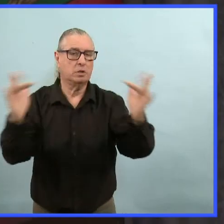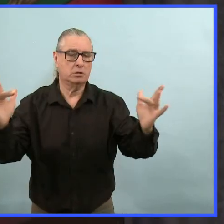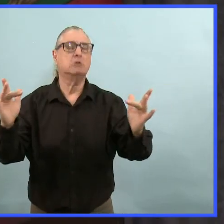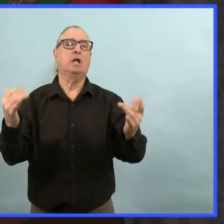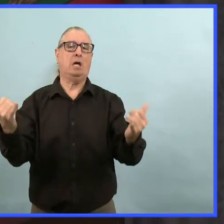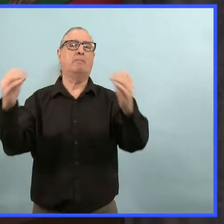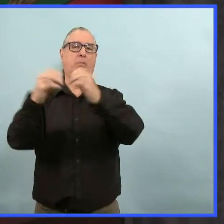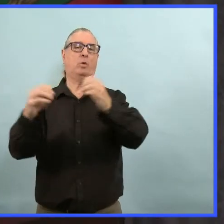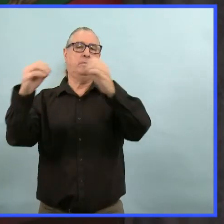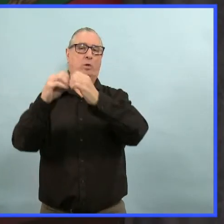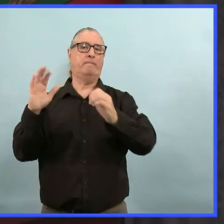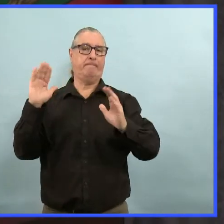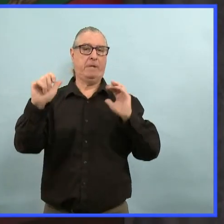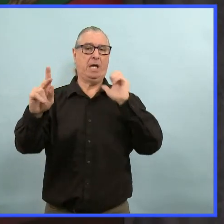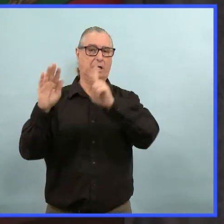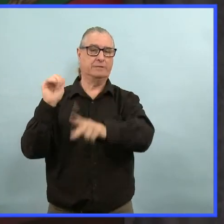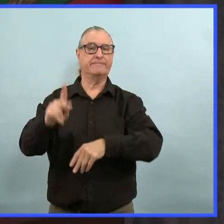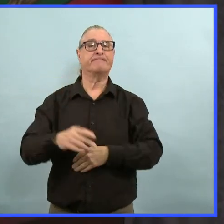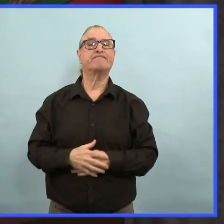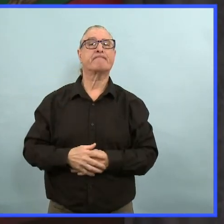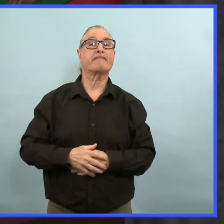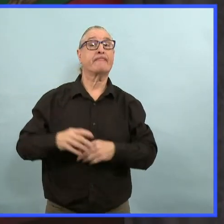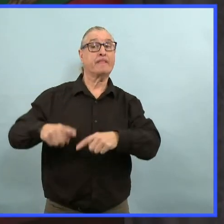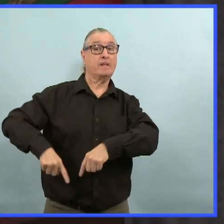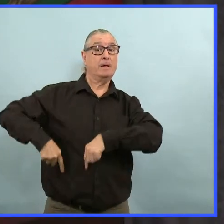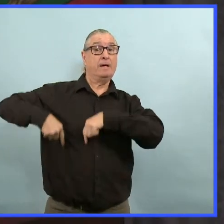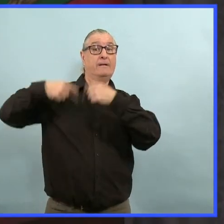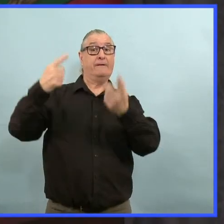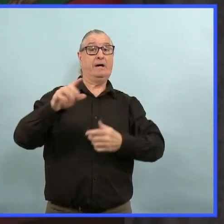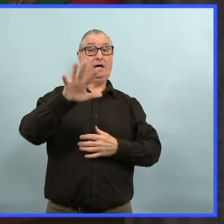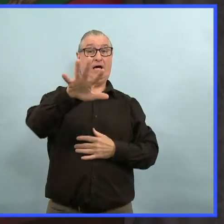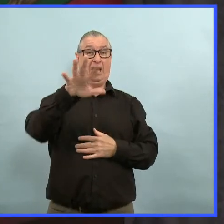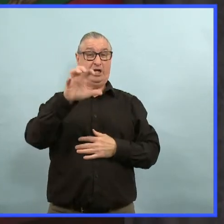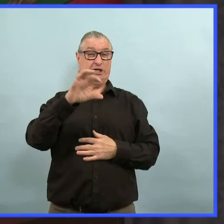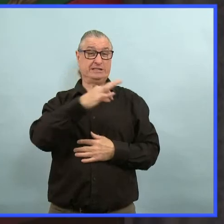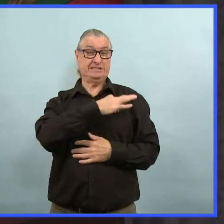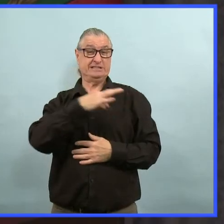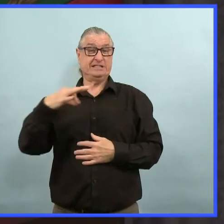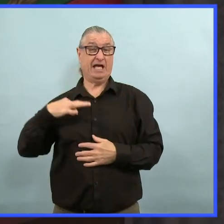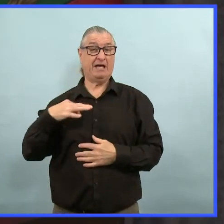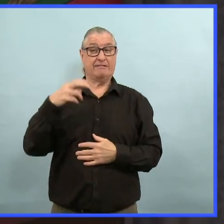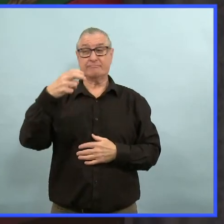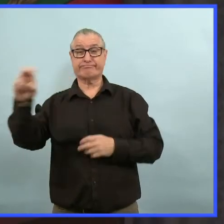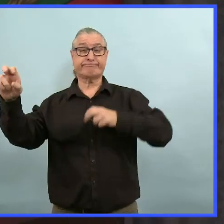and we will begin to transition these individuals back to their former programs and care units